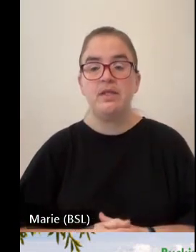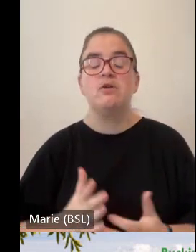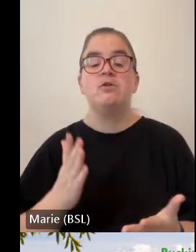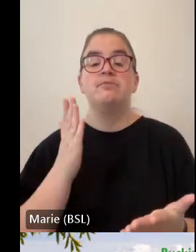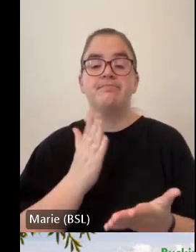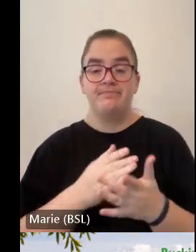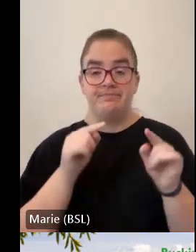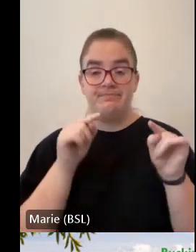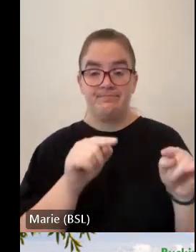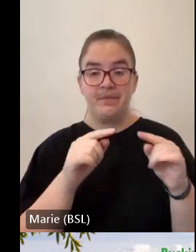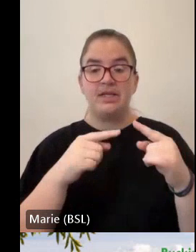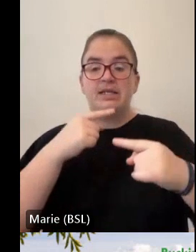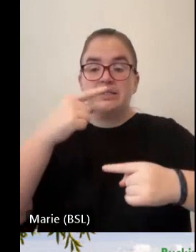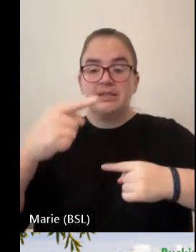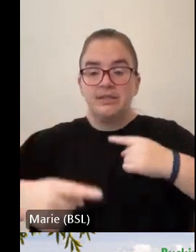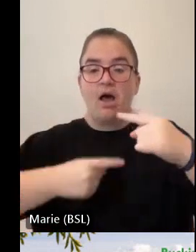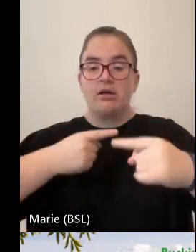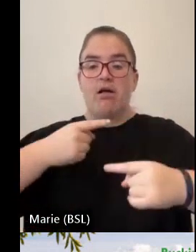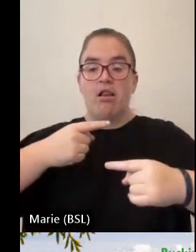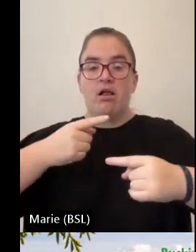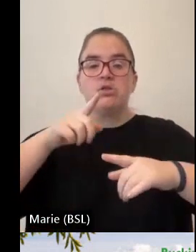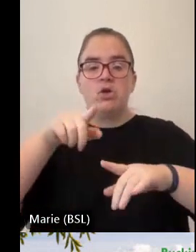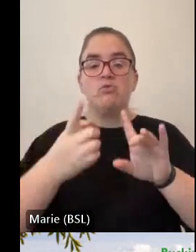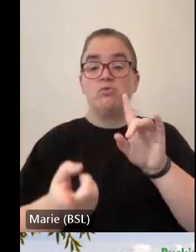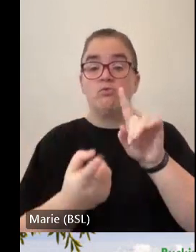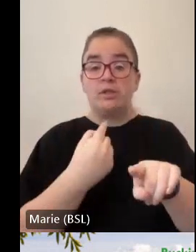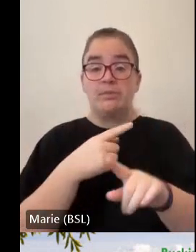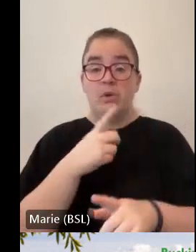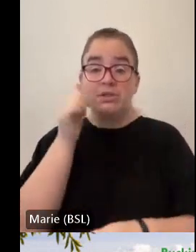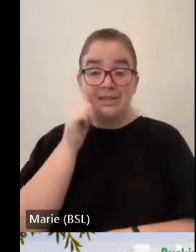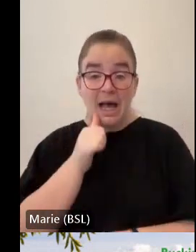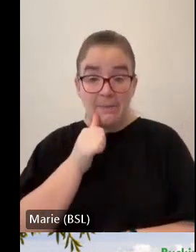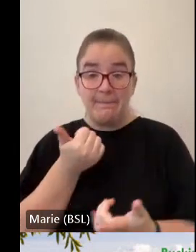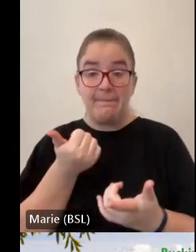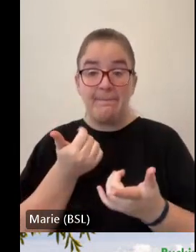So this is cycle. You respond to a scam, you lose money.